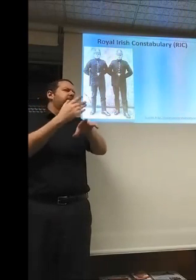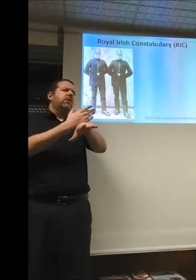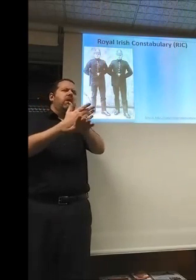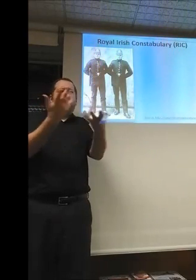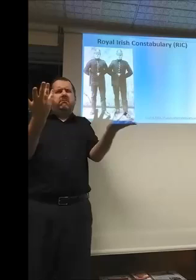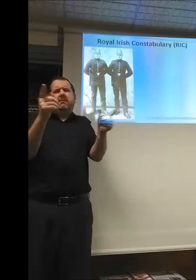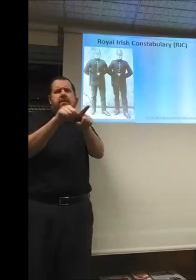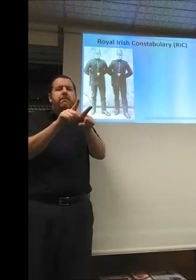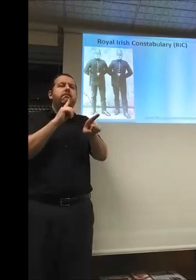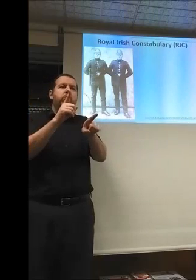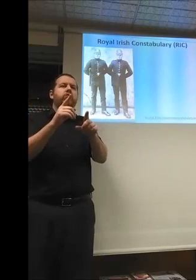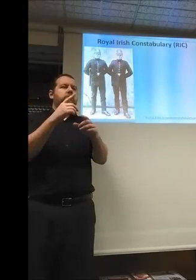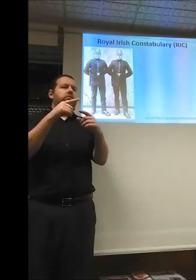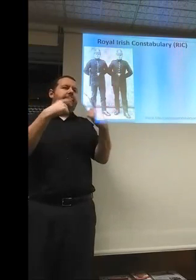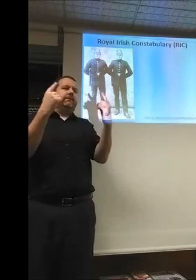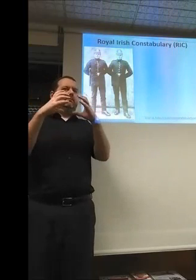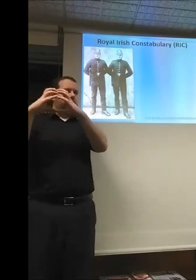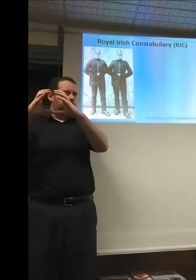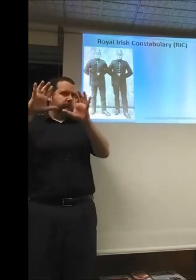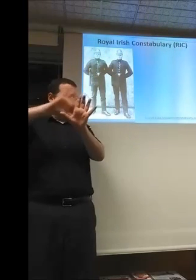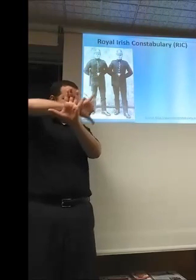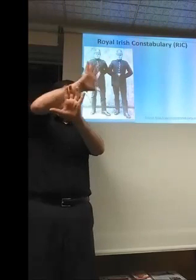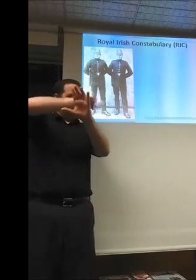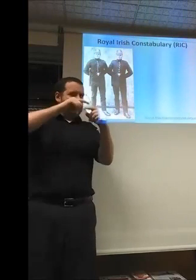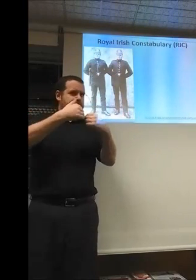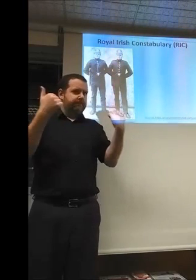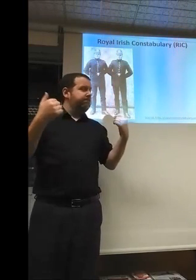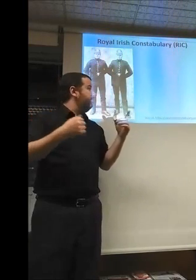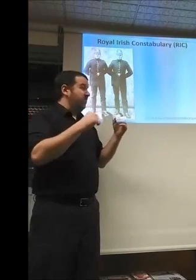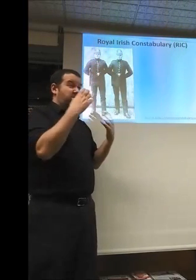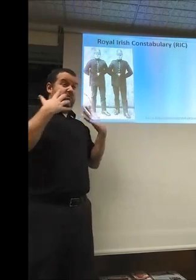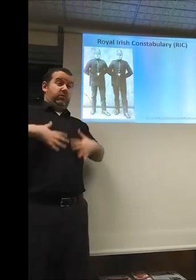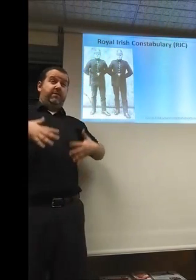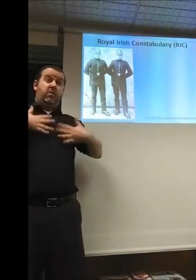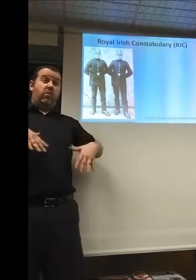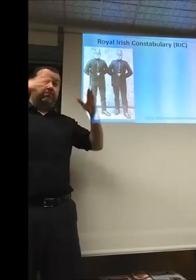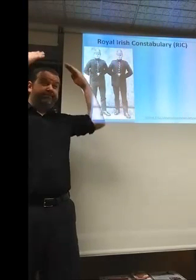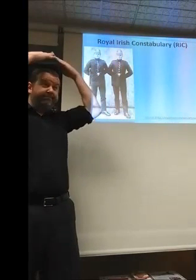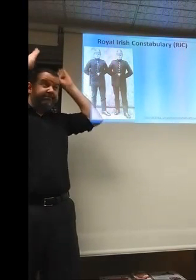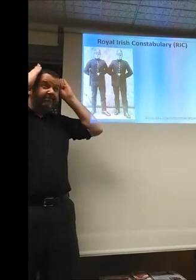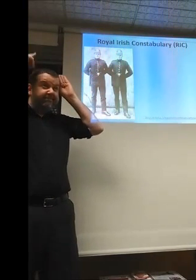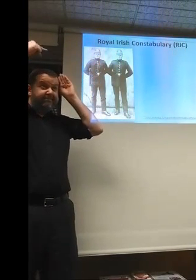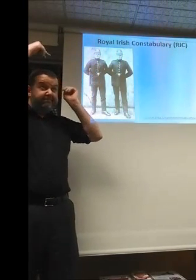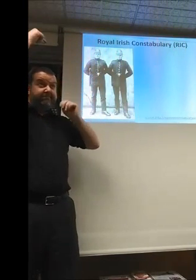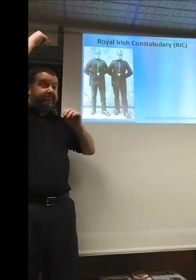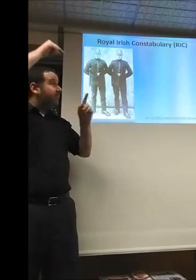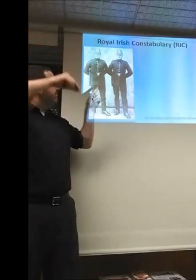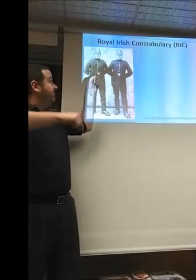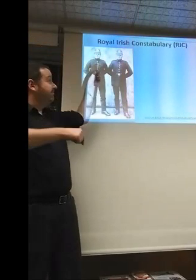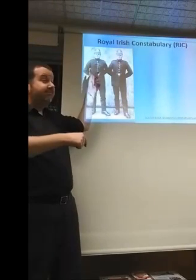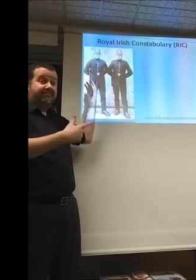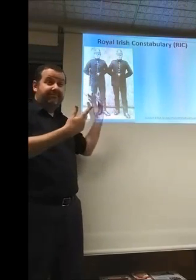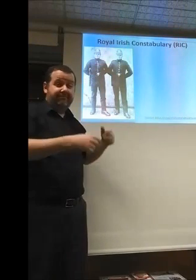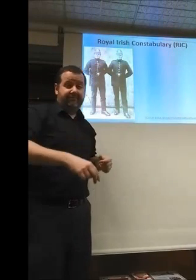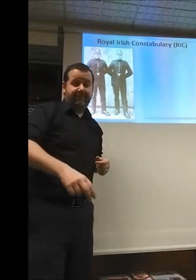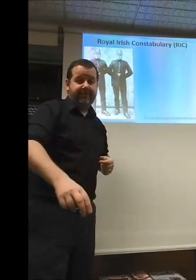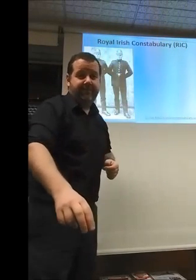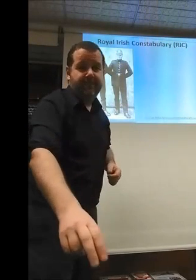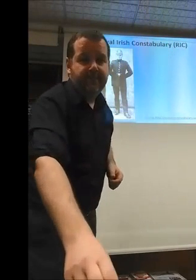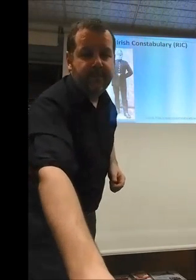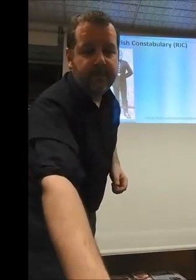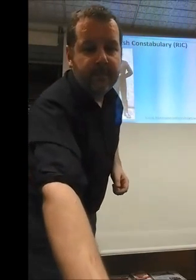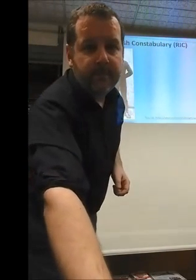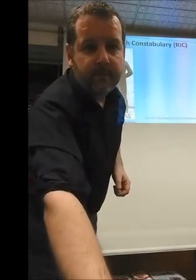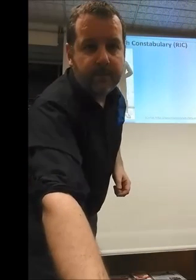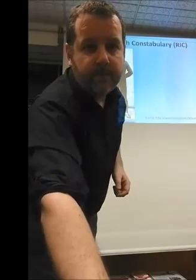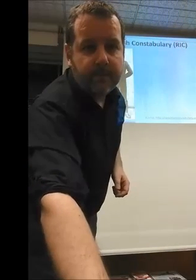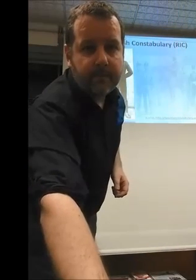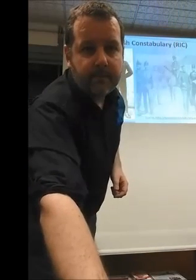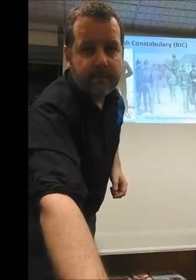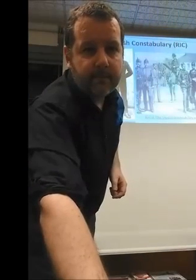It was really the same job but it was separate to the rest of Ireland.